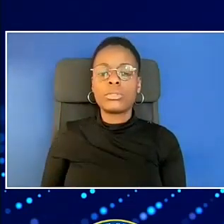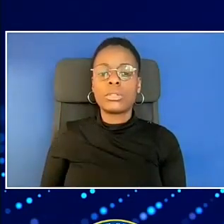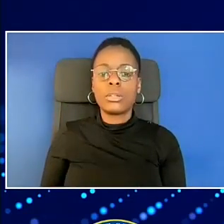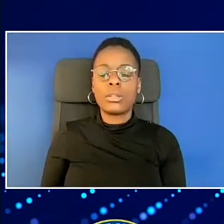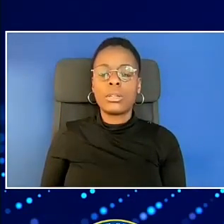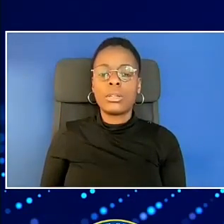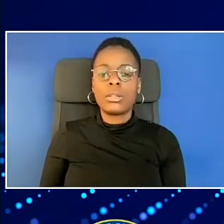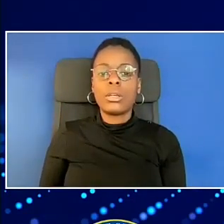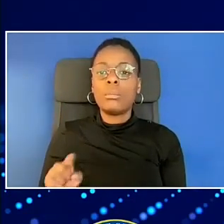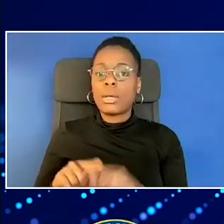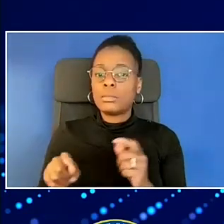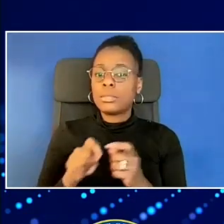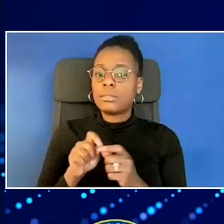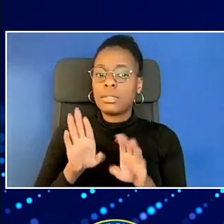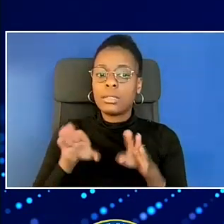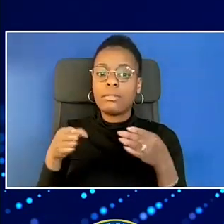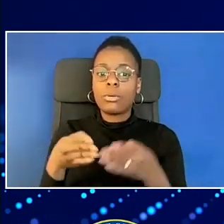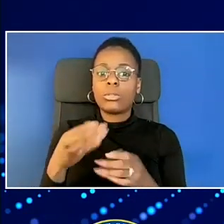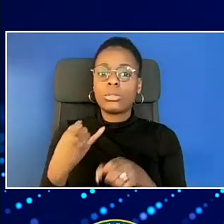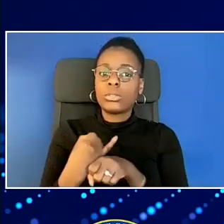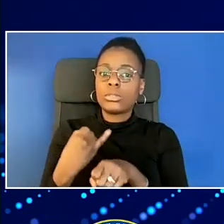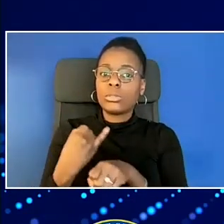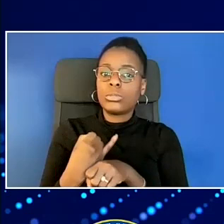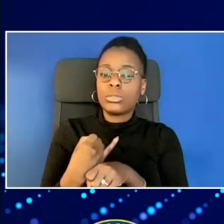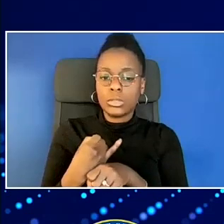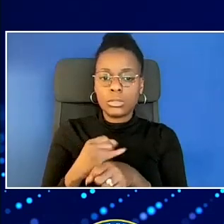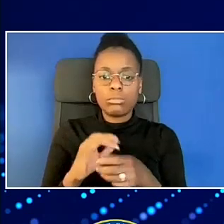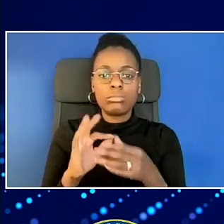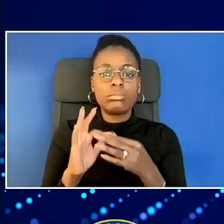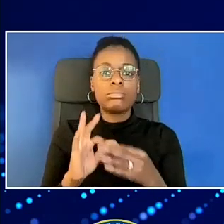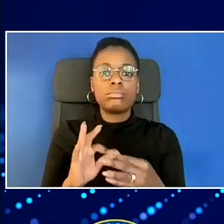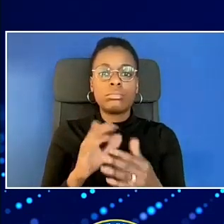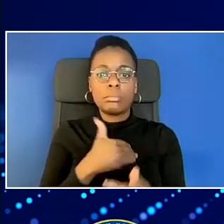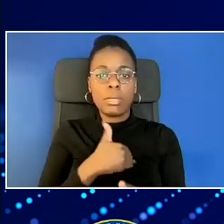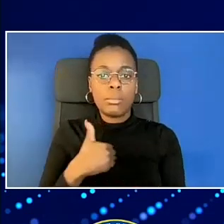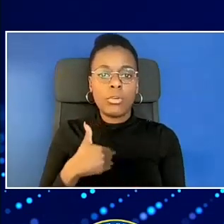institutions that are members of NC-SARA and the number of students in each state.